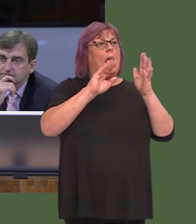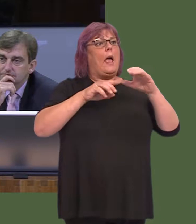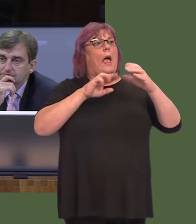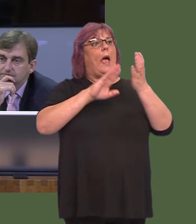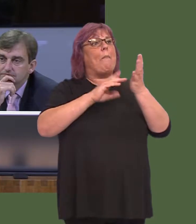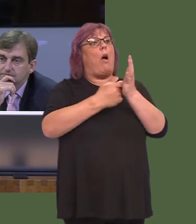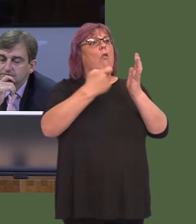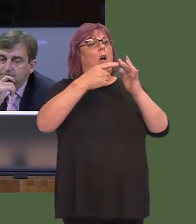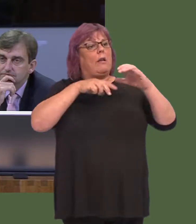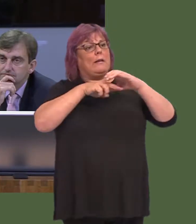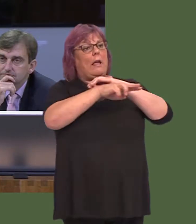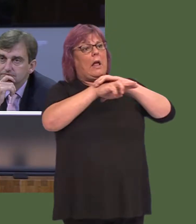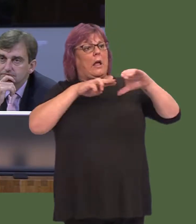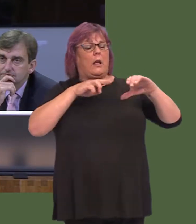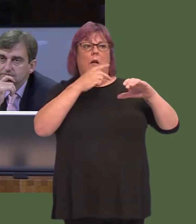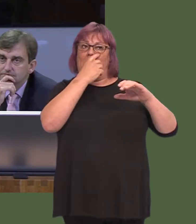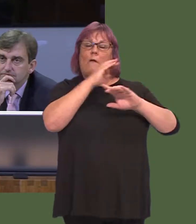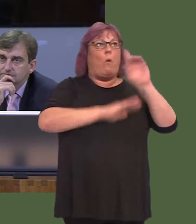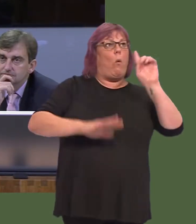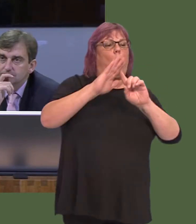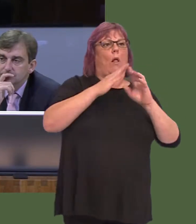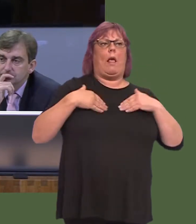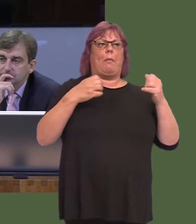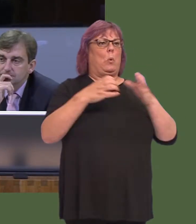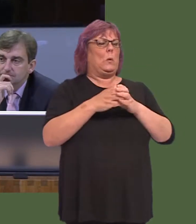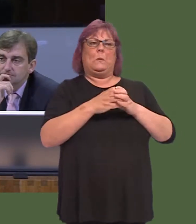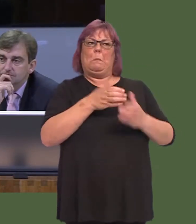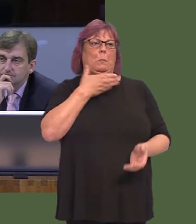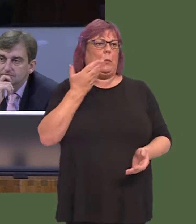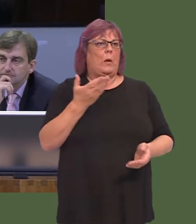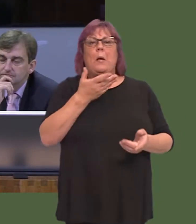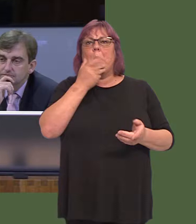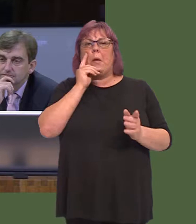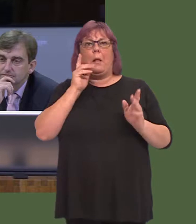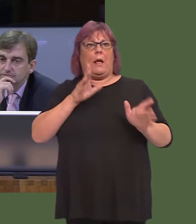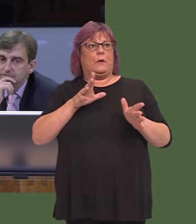MRI scanner for four health boards is non-existent, and people do end up having to pay considerable